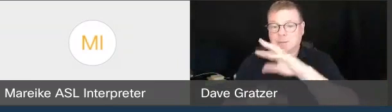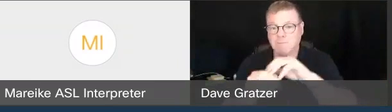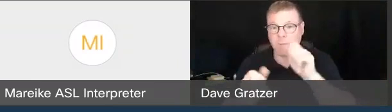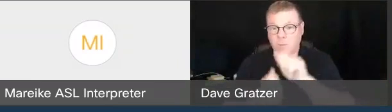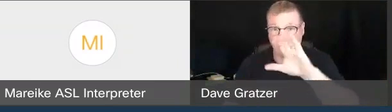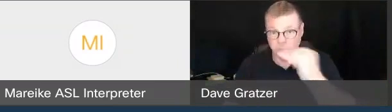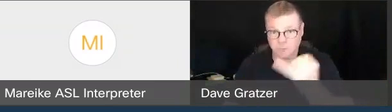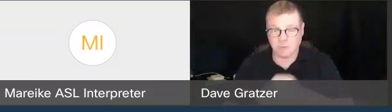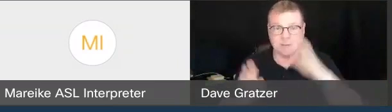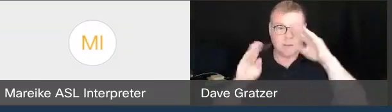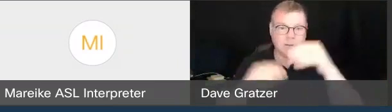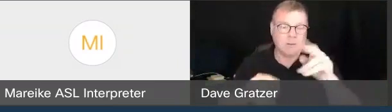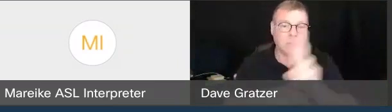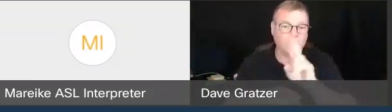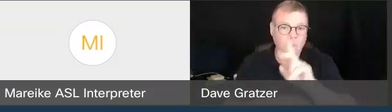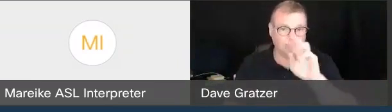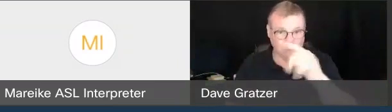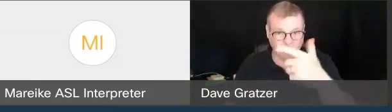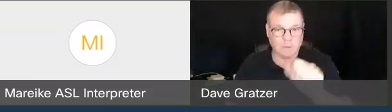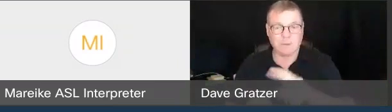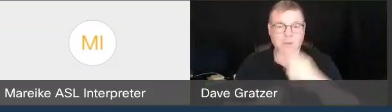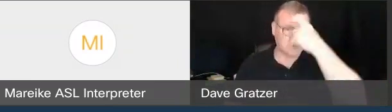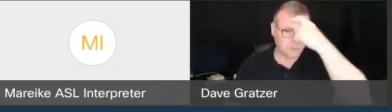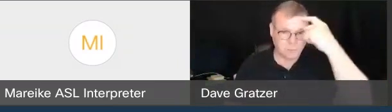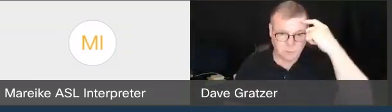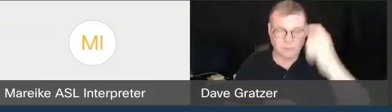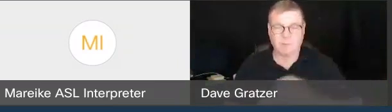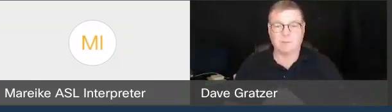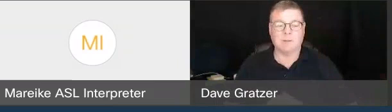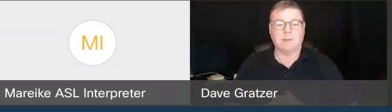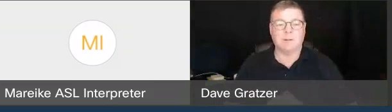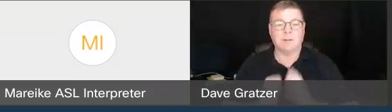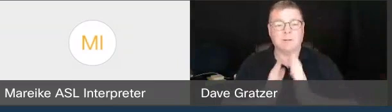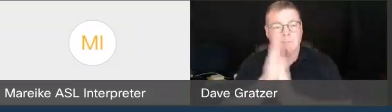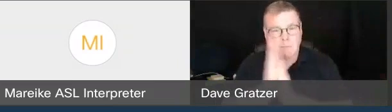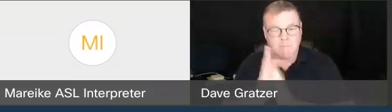on substance use trauma, being motivational, being authentic, using a nonjudgmental approach,